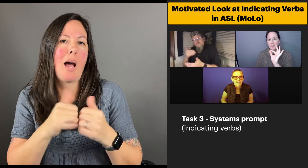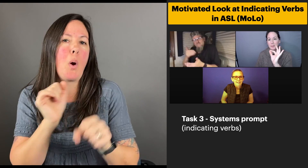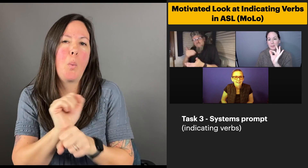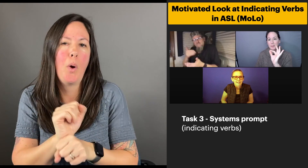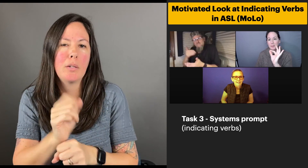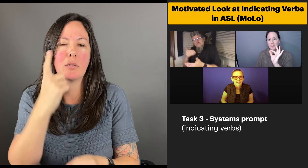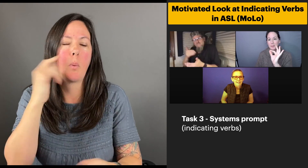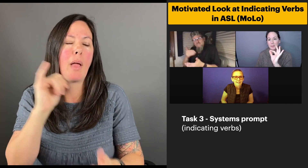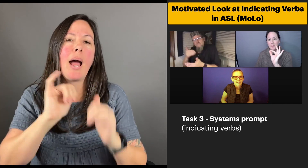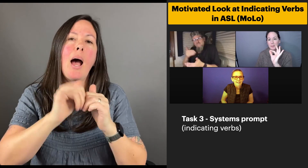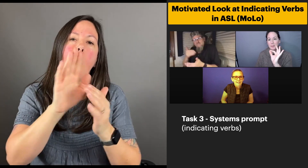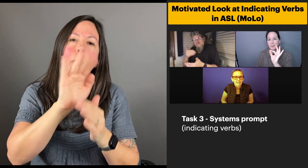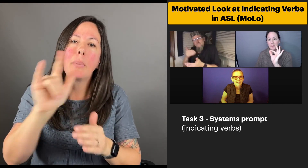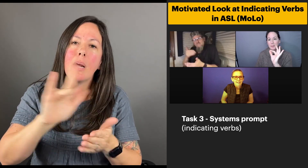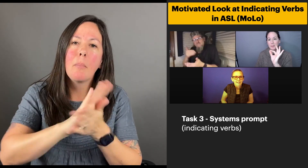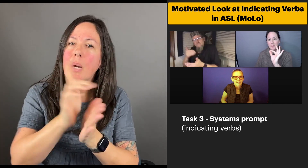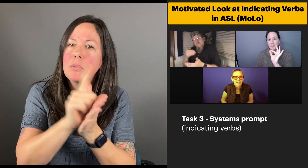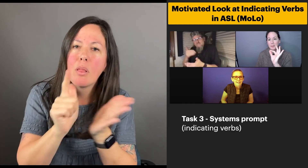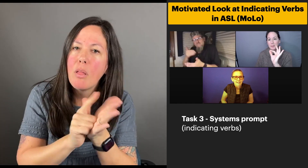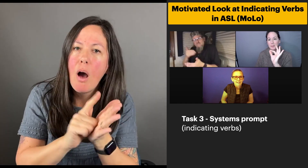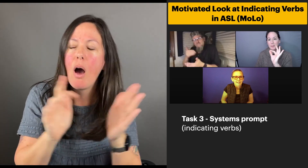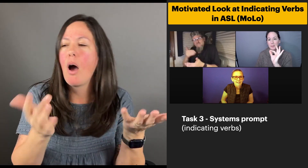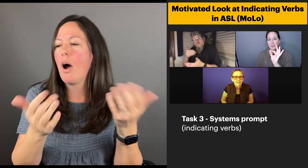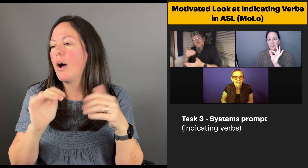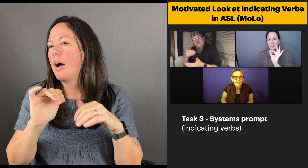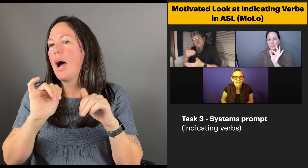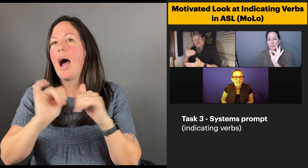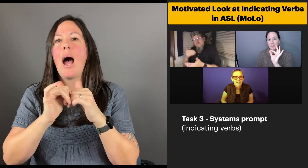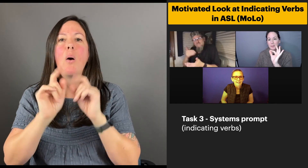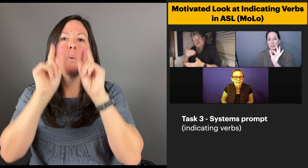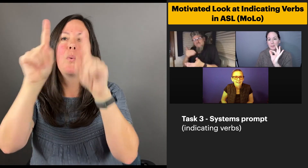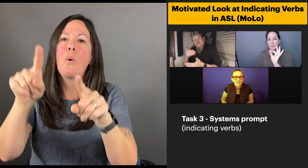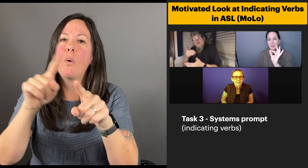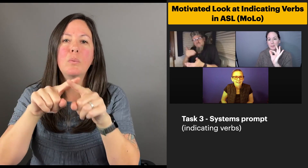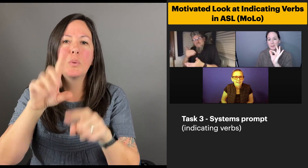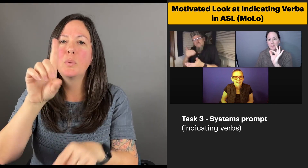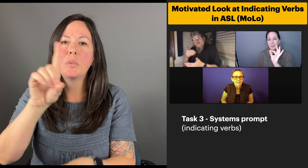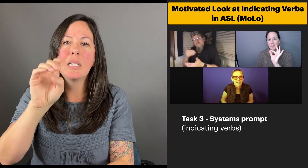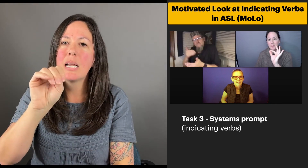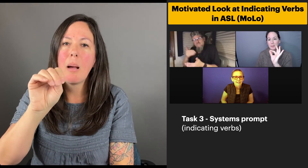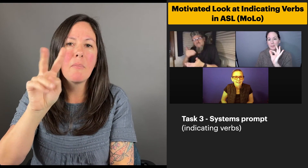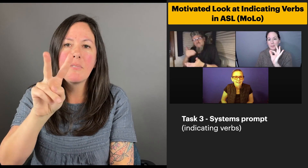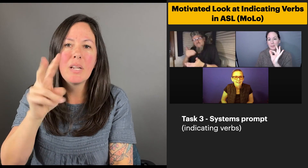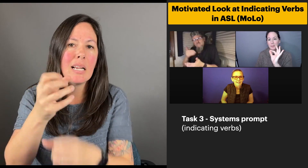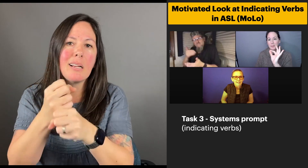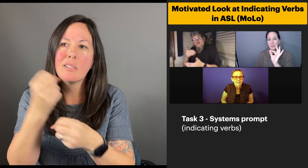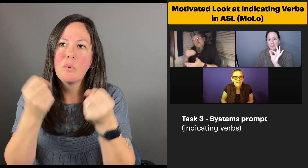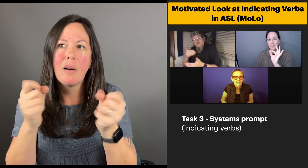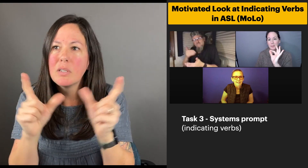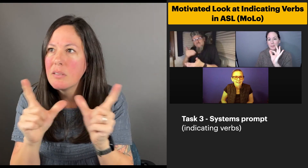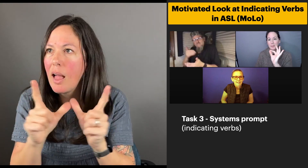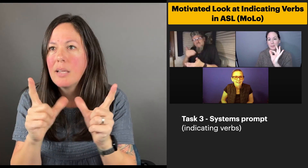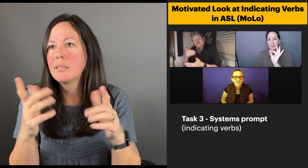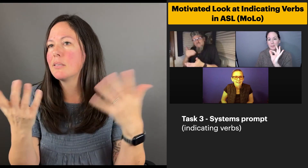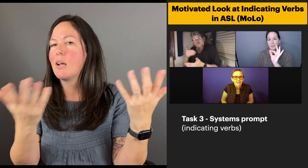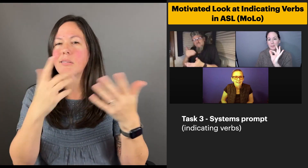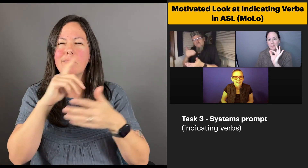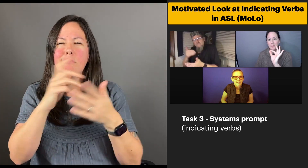individuals to describe a process um something that they had been you know like that they had specifically